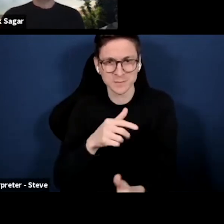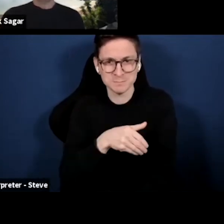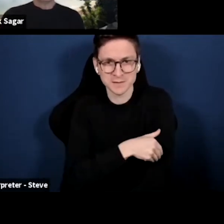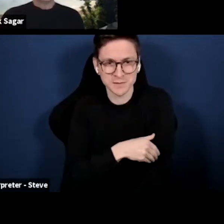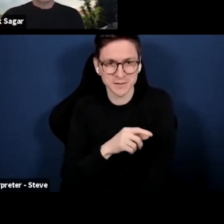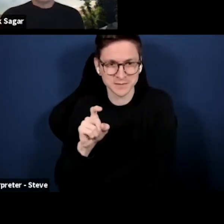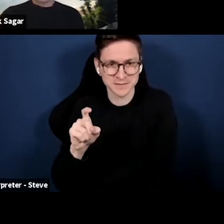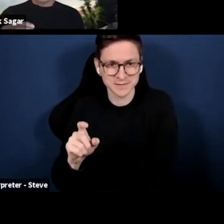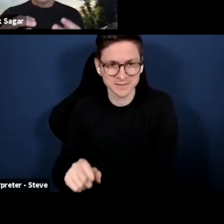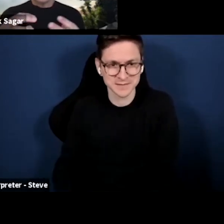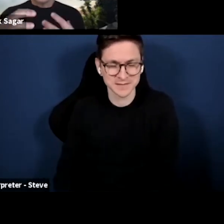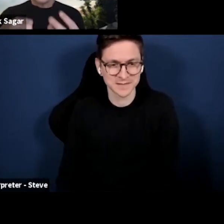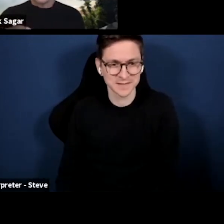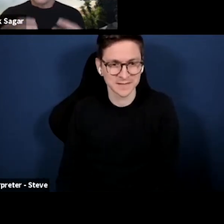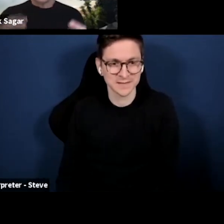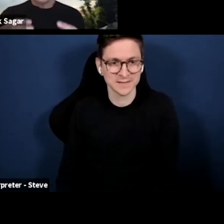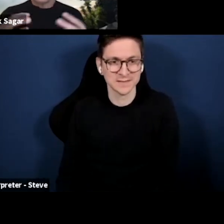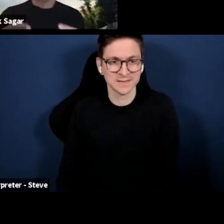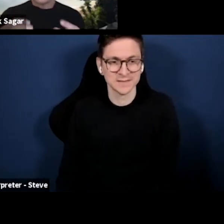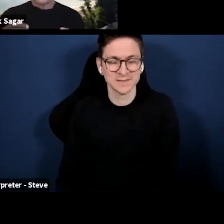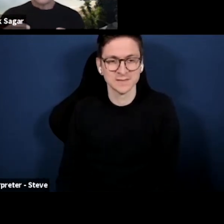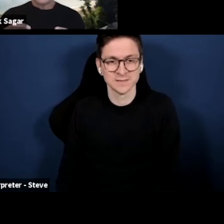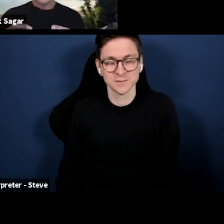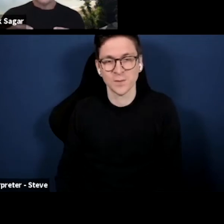and so what we've been trying to do